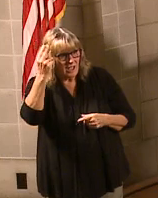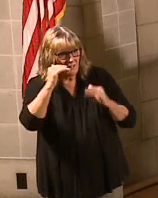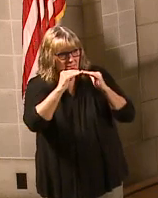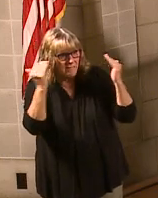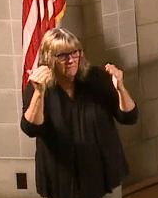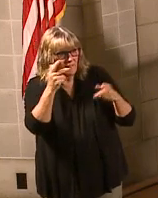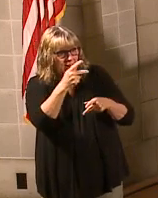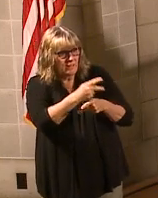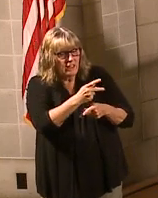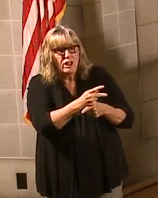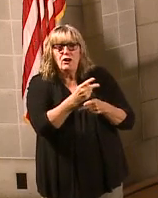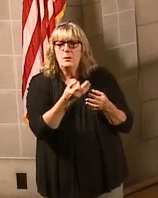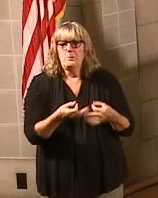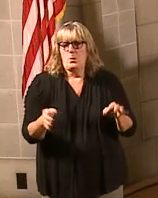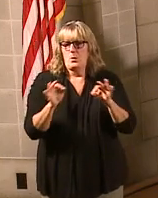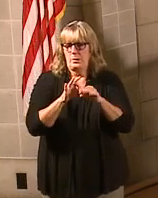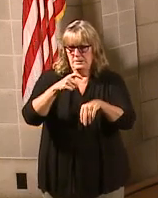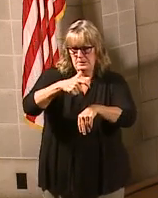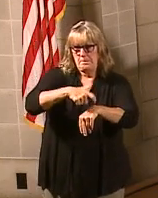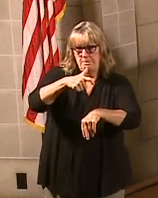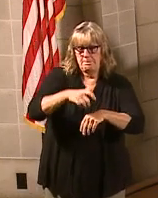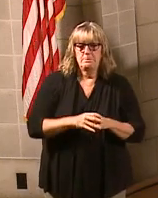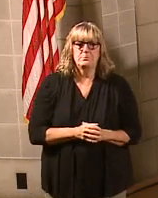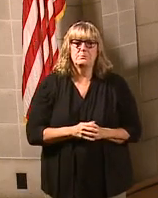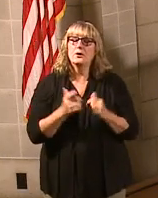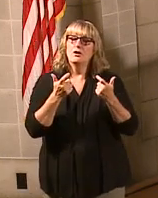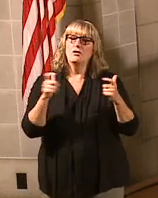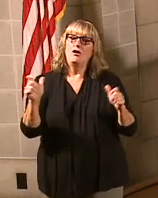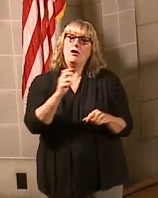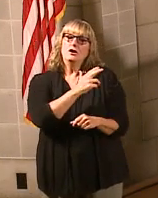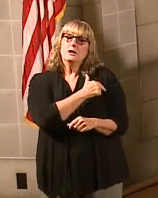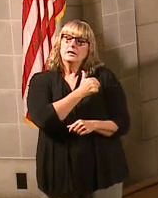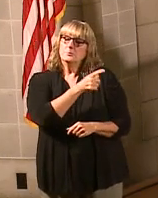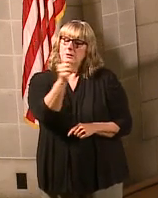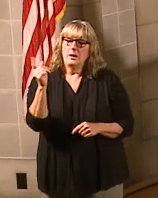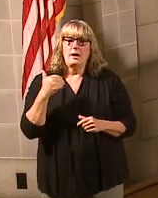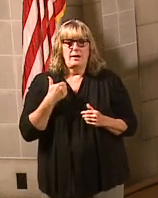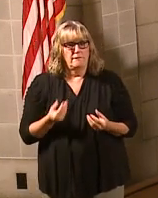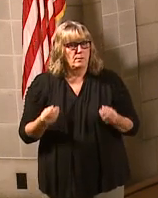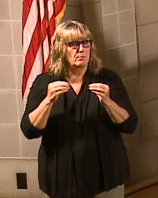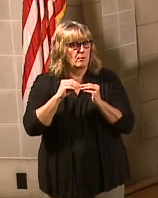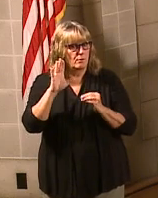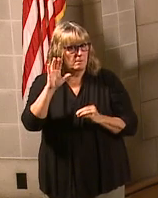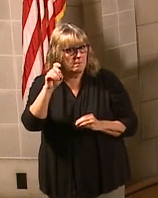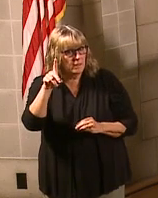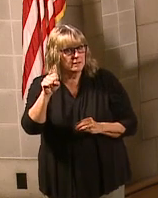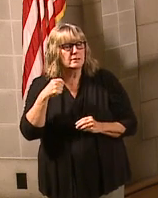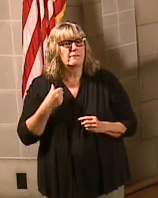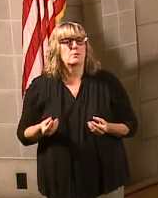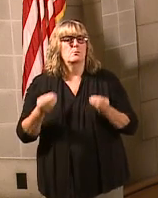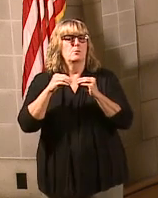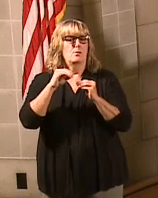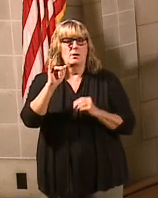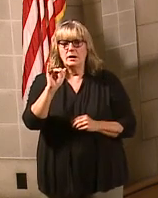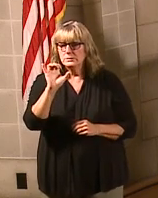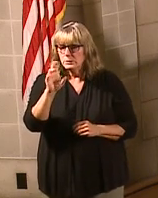AND WHEN THEY NEED TO BE TRANSFERRED TO HIGHER LEVEL OF